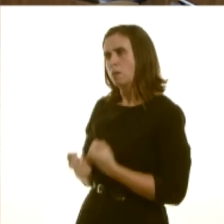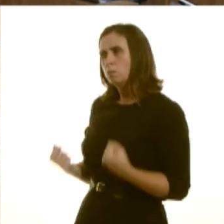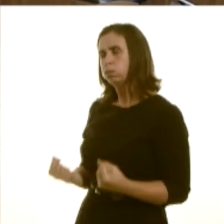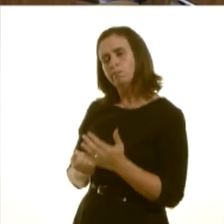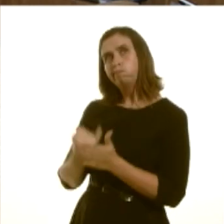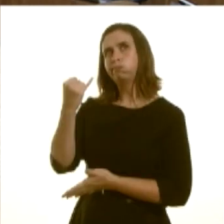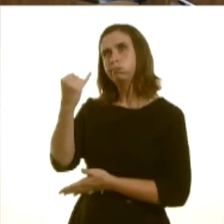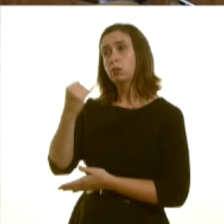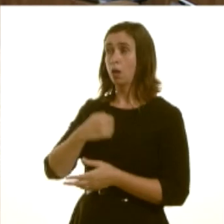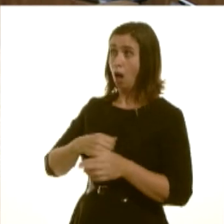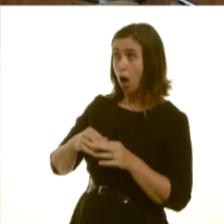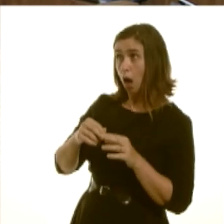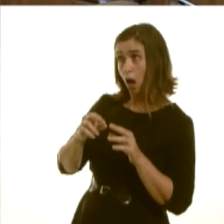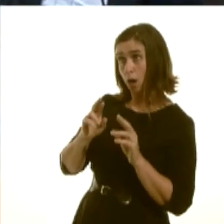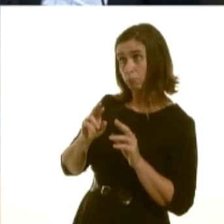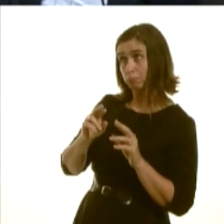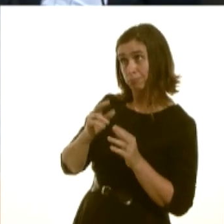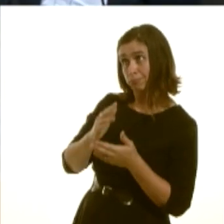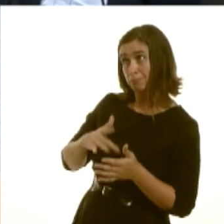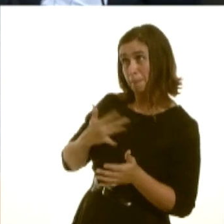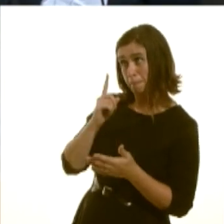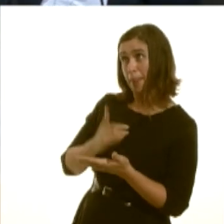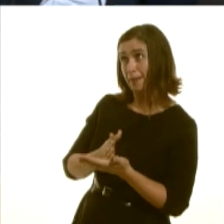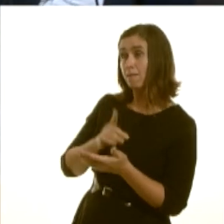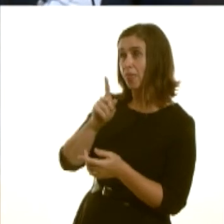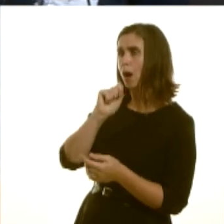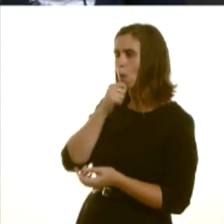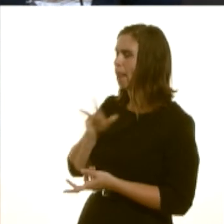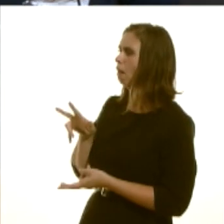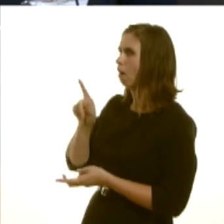consider that strength of feeling when it takes its final decision. As I said earlier,